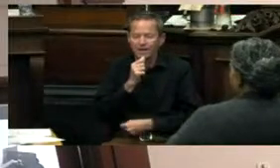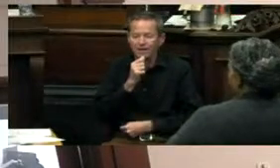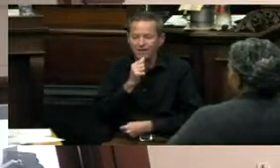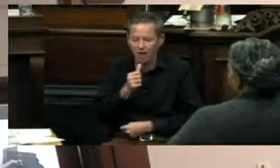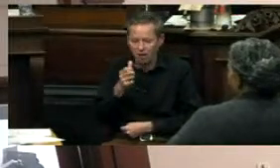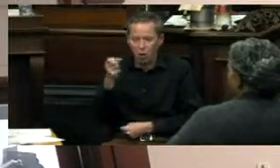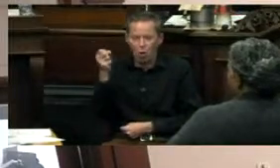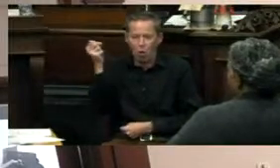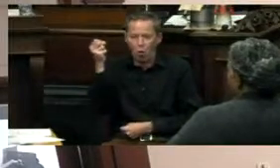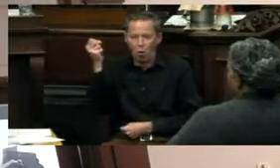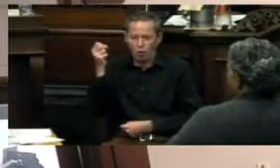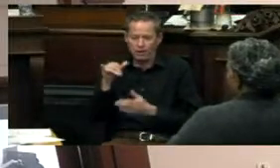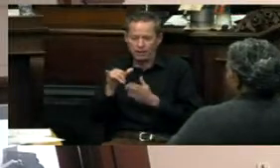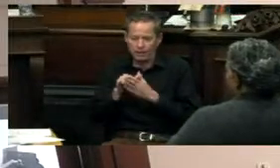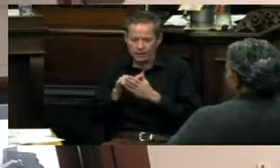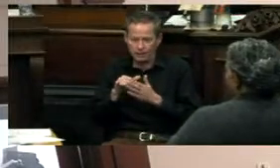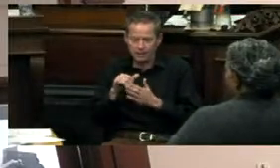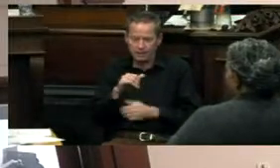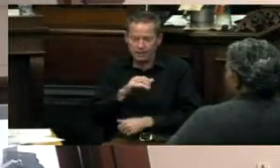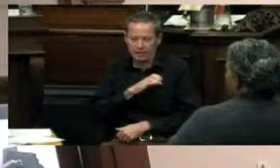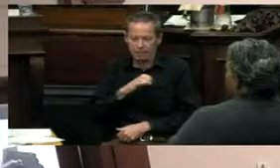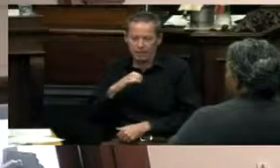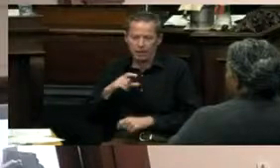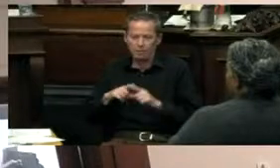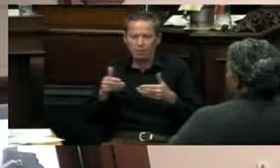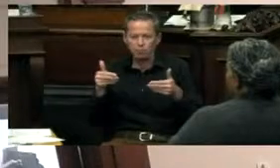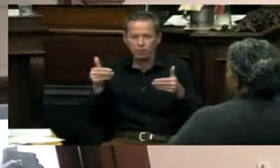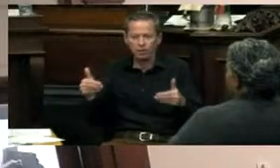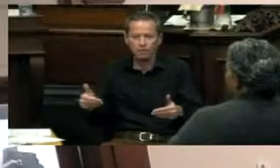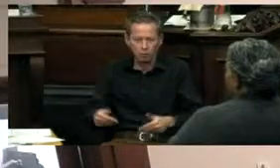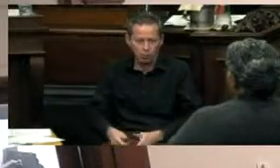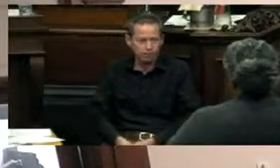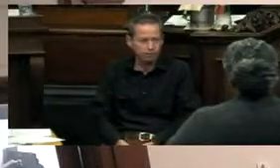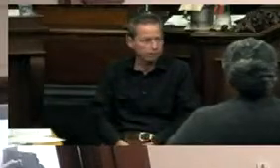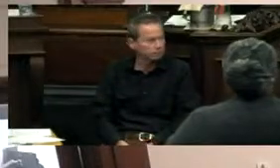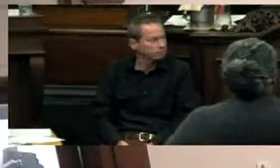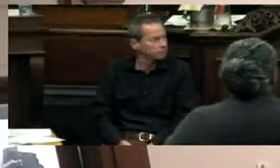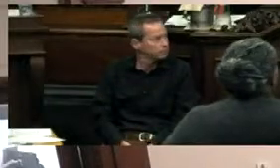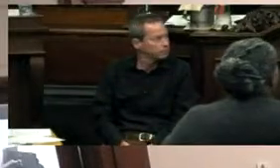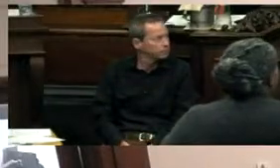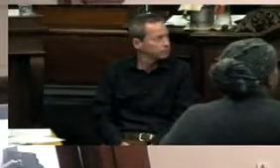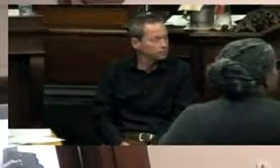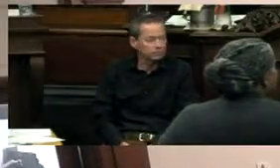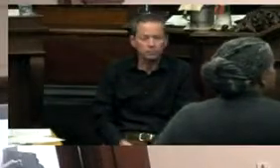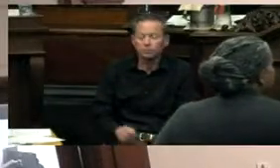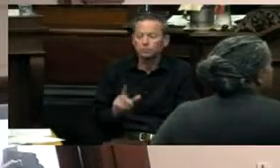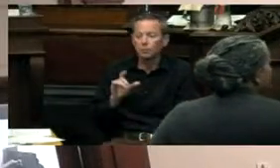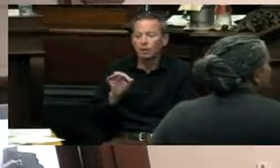as best they can. And I am in full support of not holding this